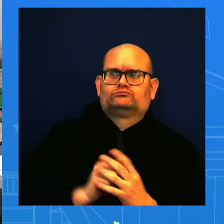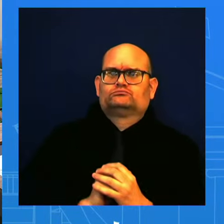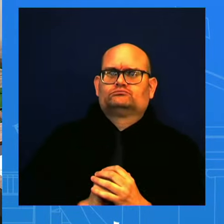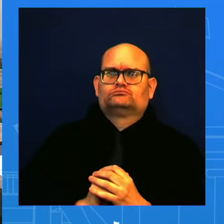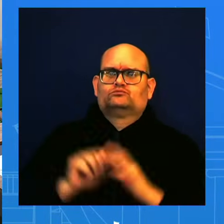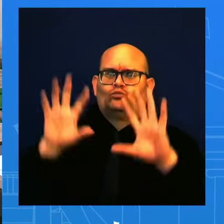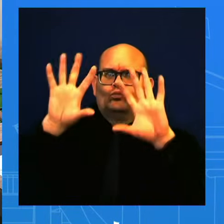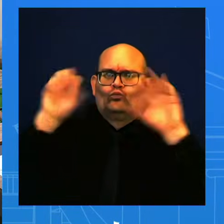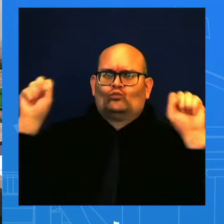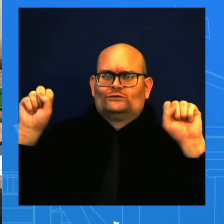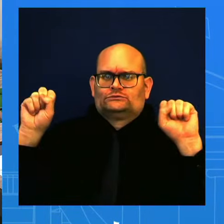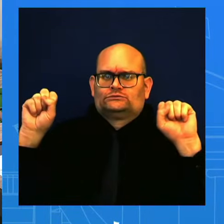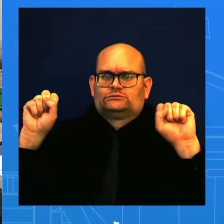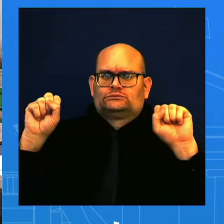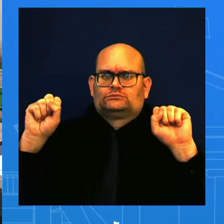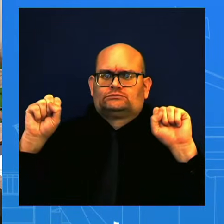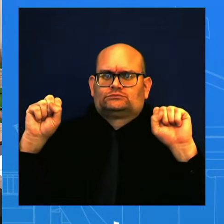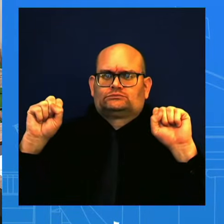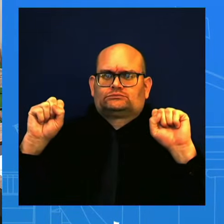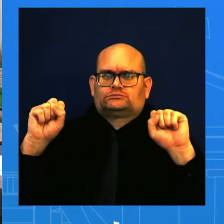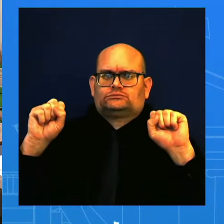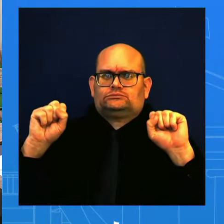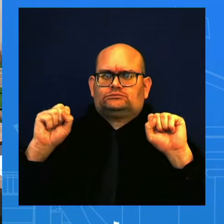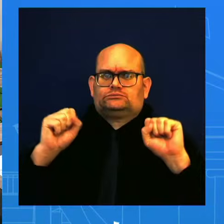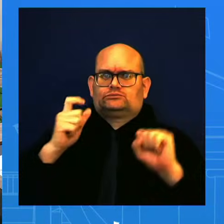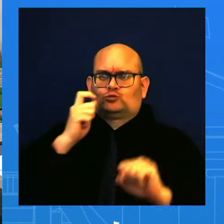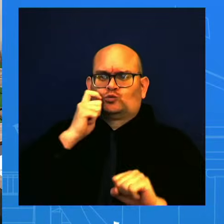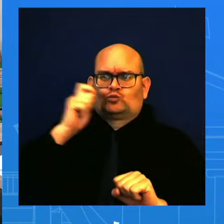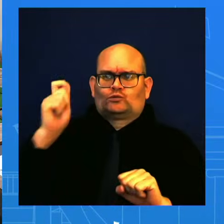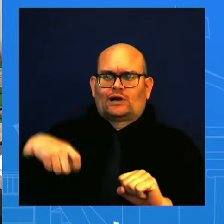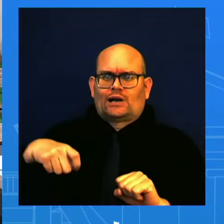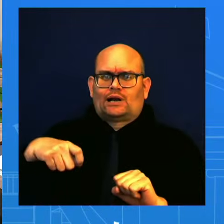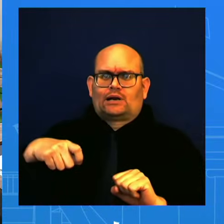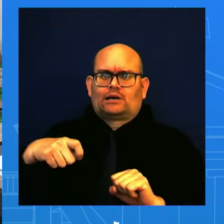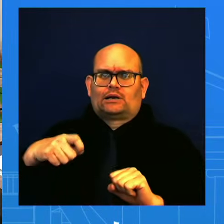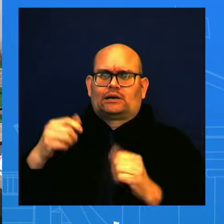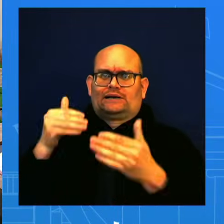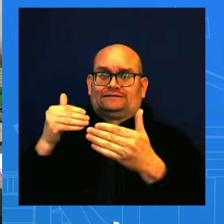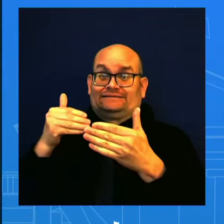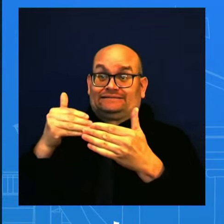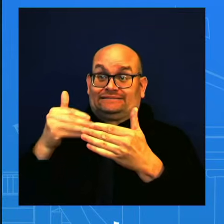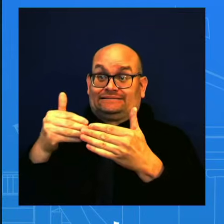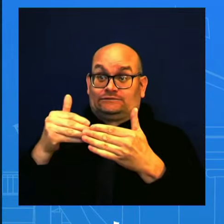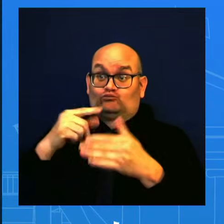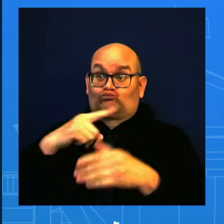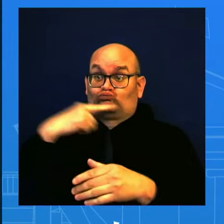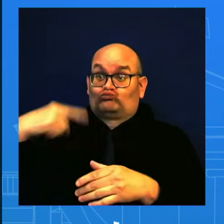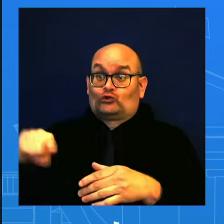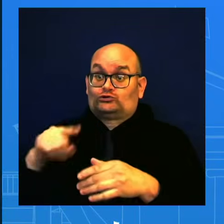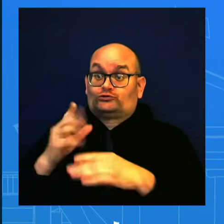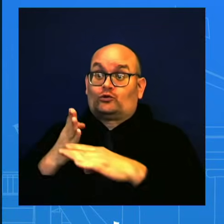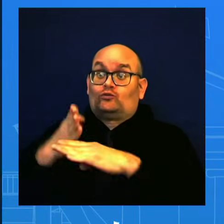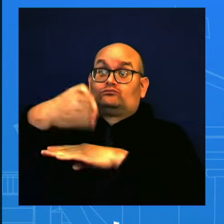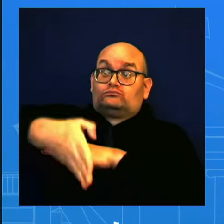had had a number of conversation with partners. The president, as I just said, speaking to King Ab- -- Abdullah -- King -- the king of Jordan yesterday